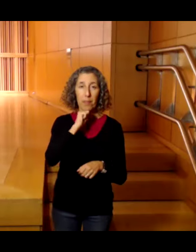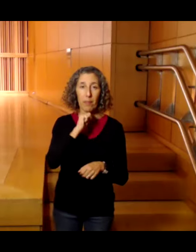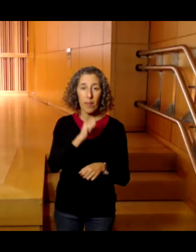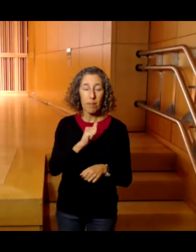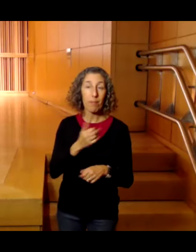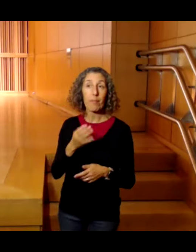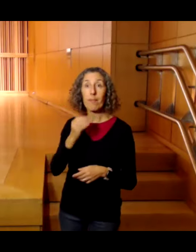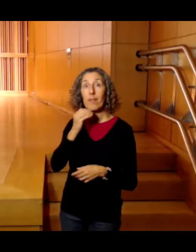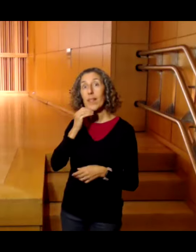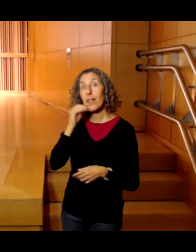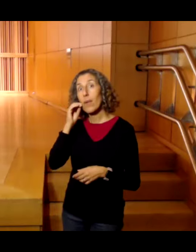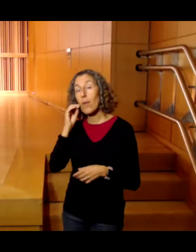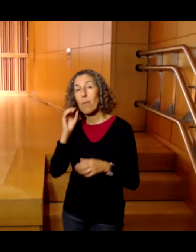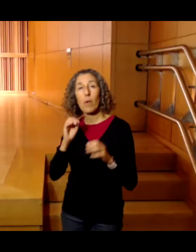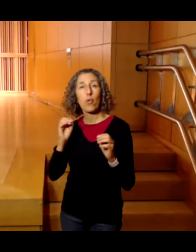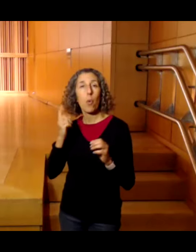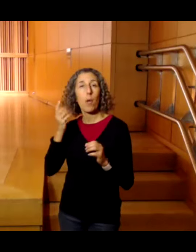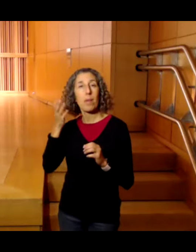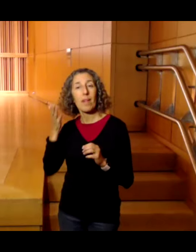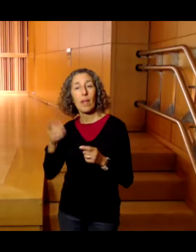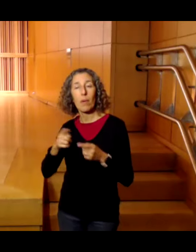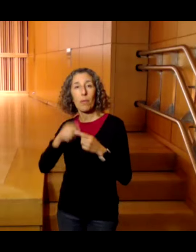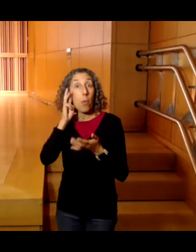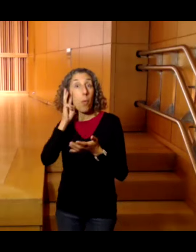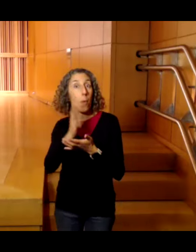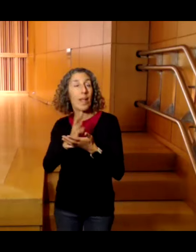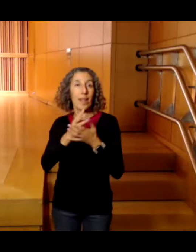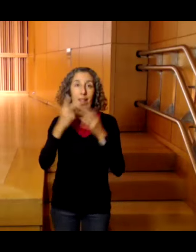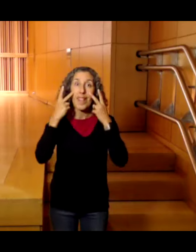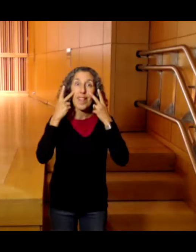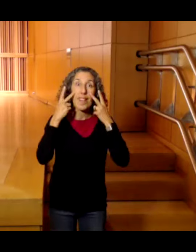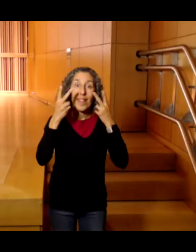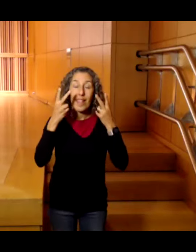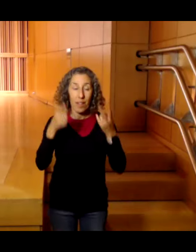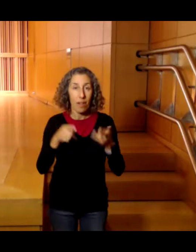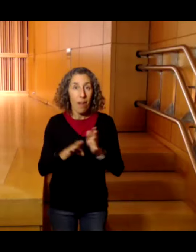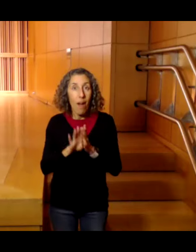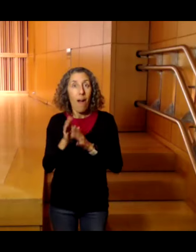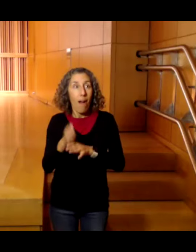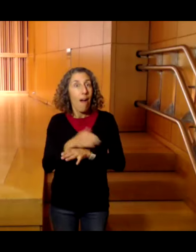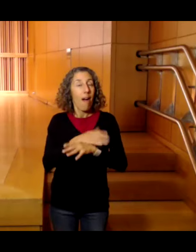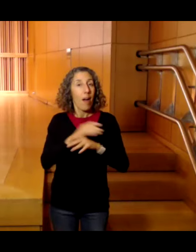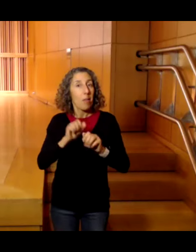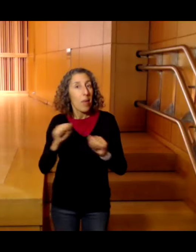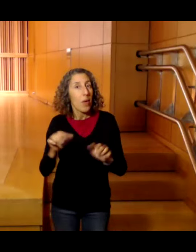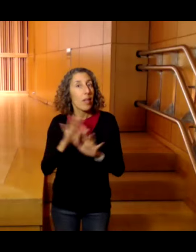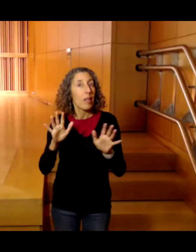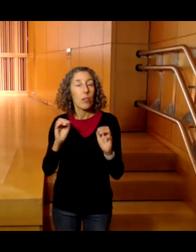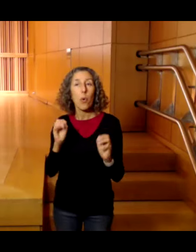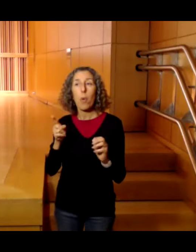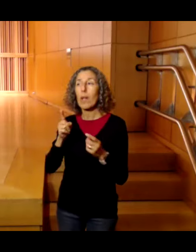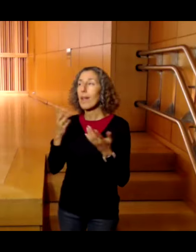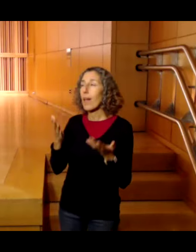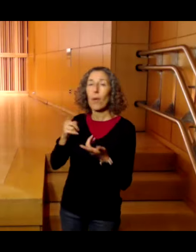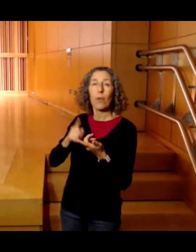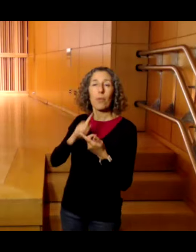mind and spirit known as James Baldwin. No one willing or capable of developing something approximating pride in the.